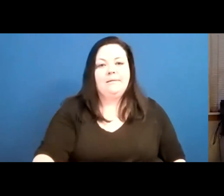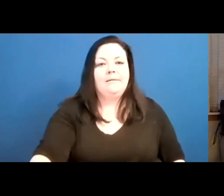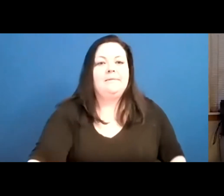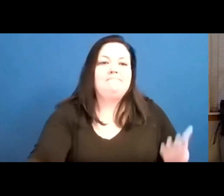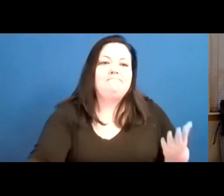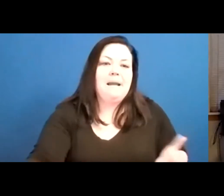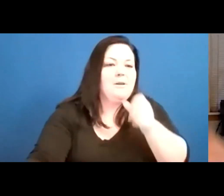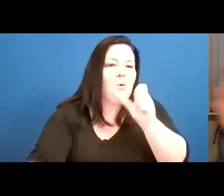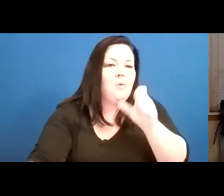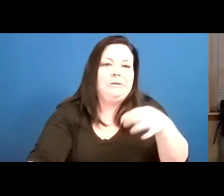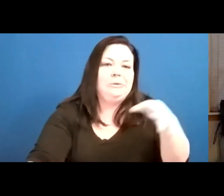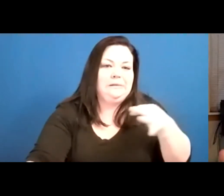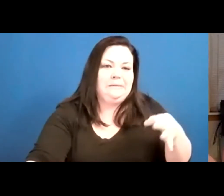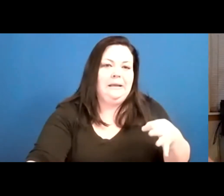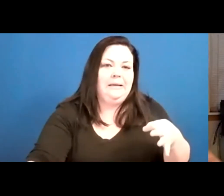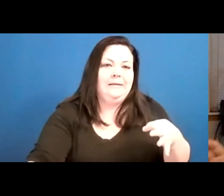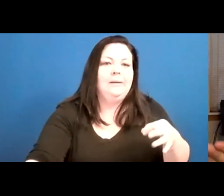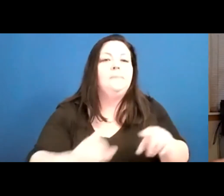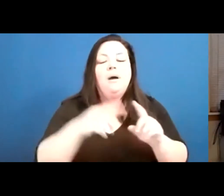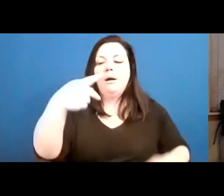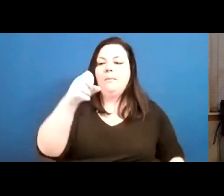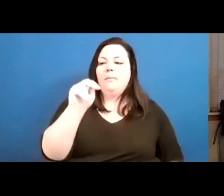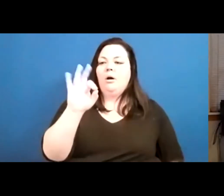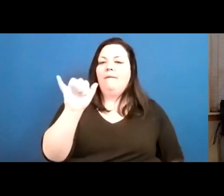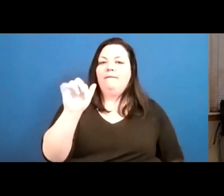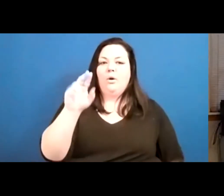that is but Pon farr is the Vulcan mating ritual